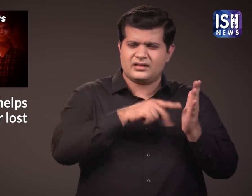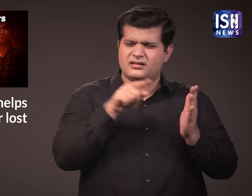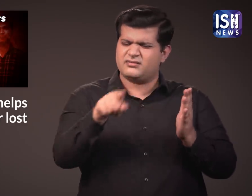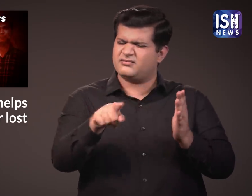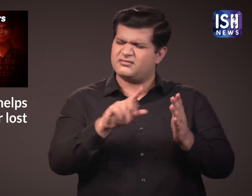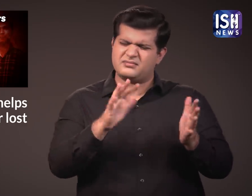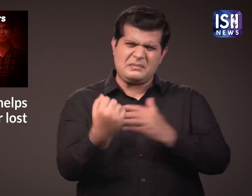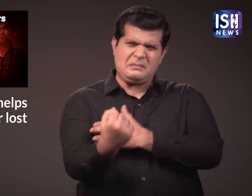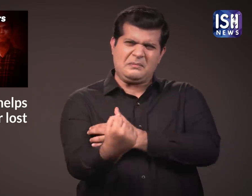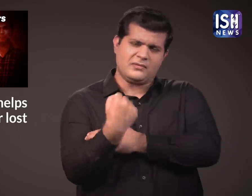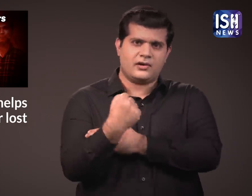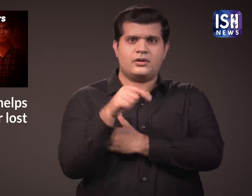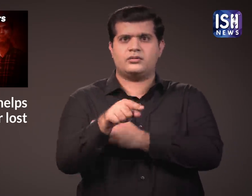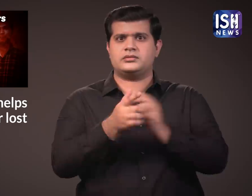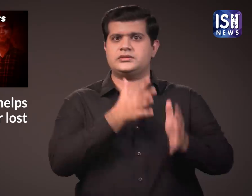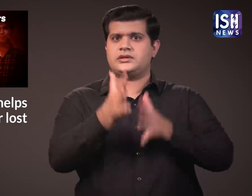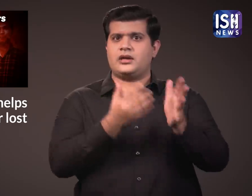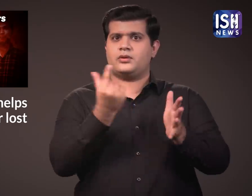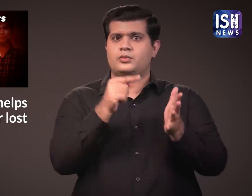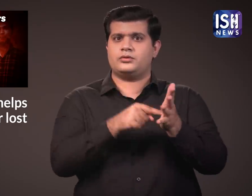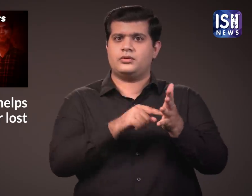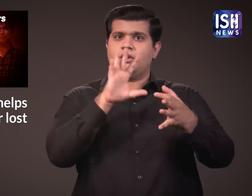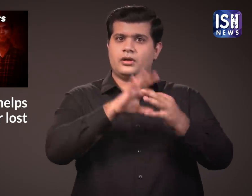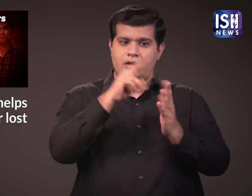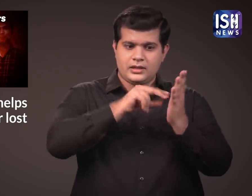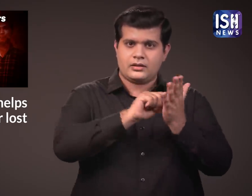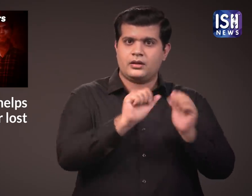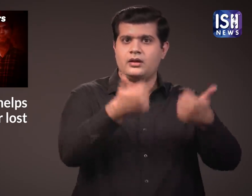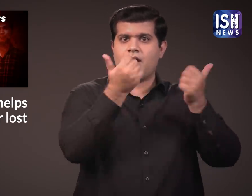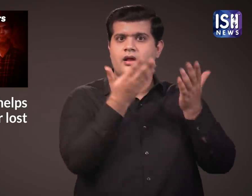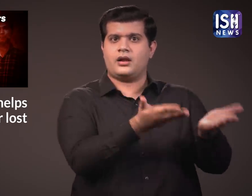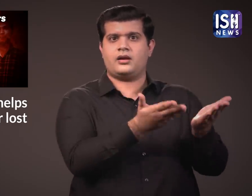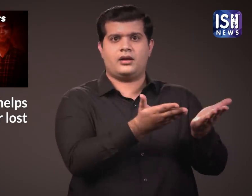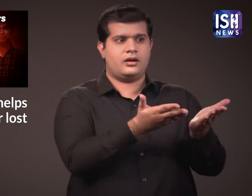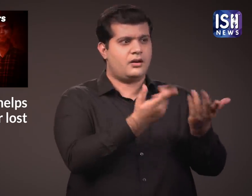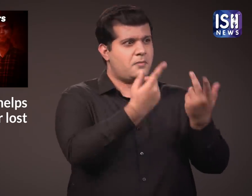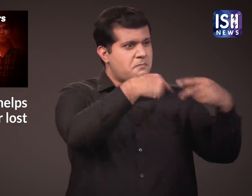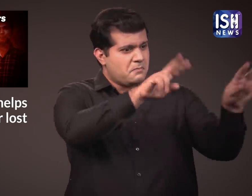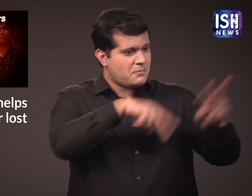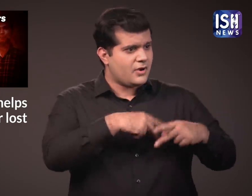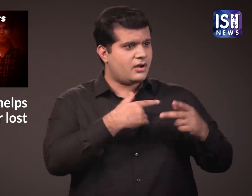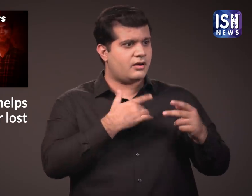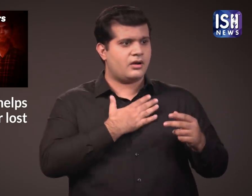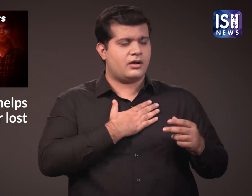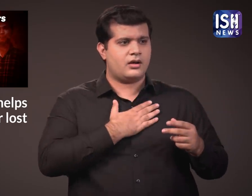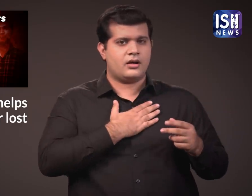I was able to find Moni after three years because of the power of Sign Language and writing.